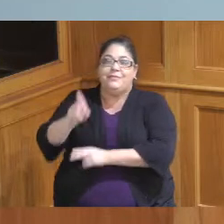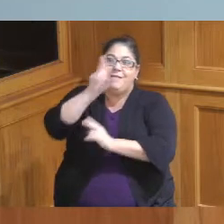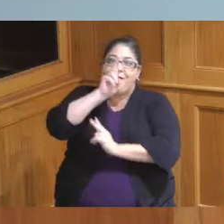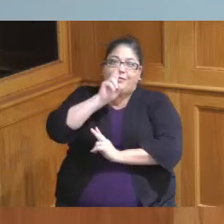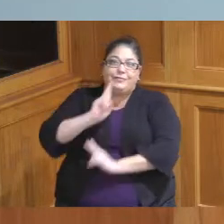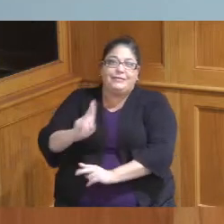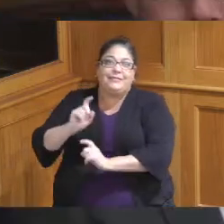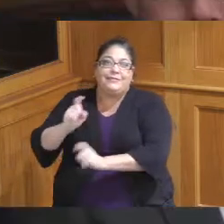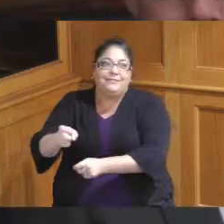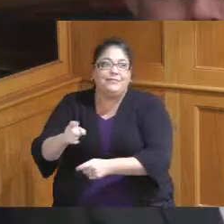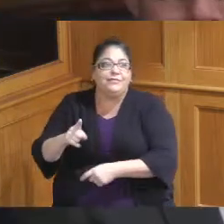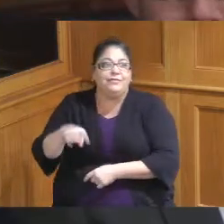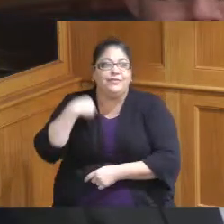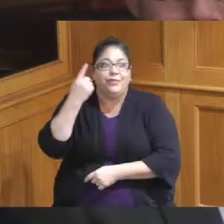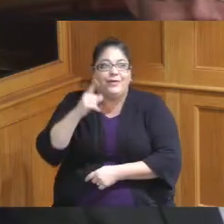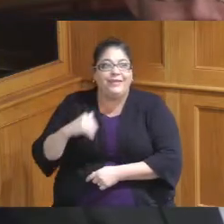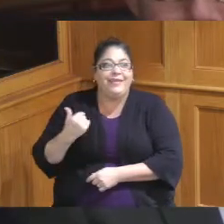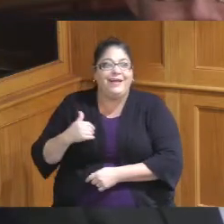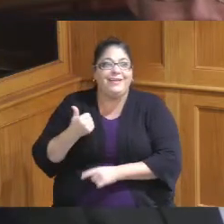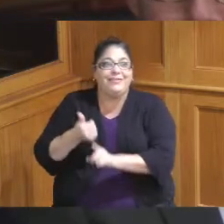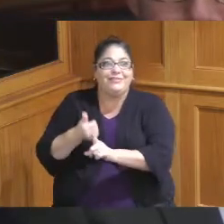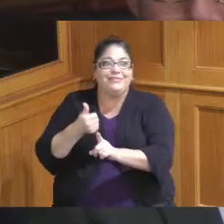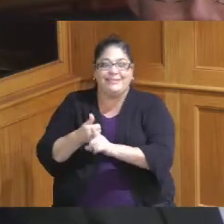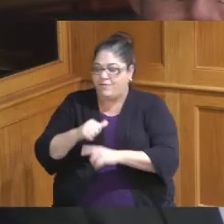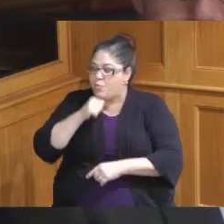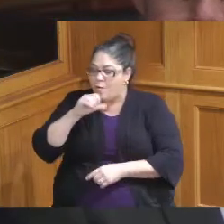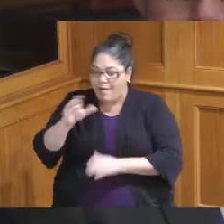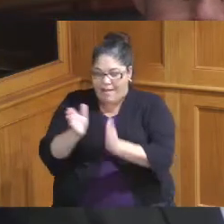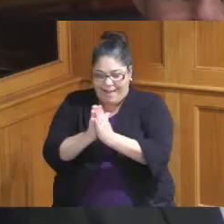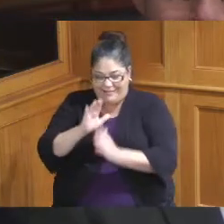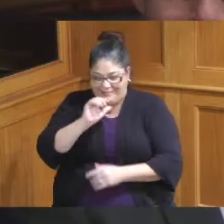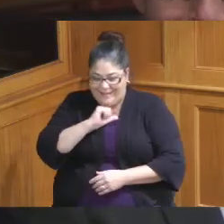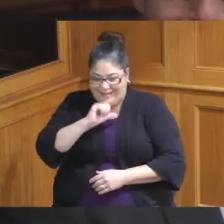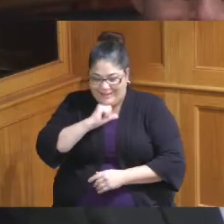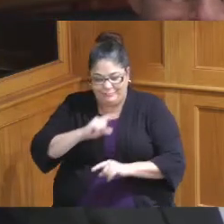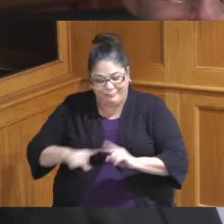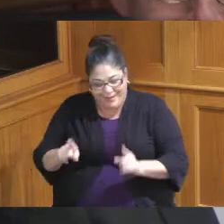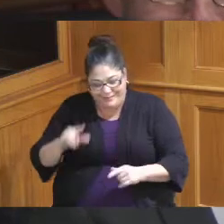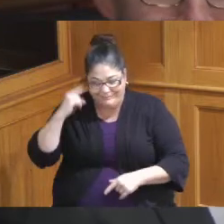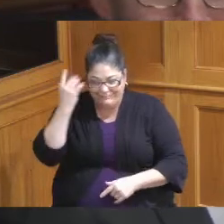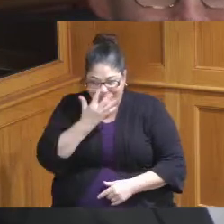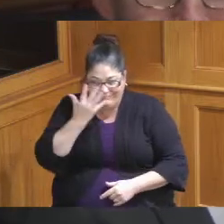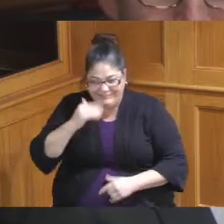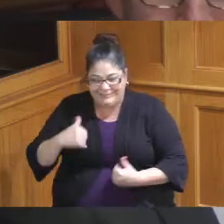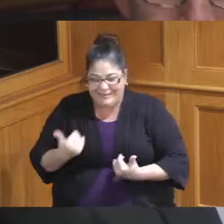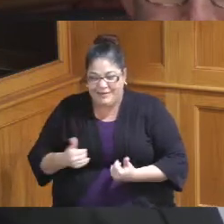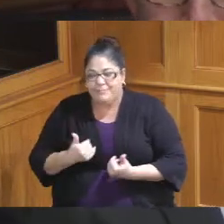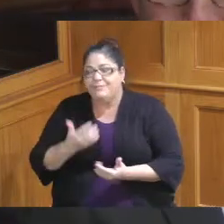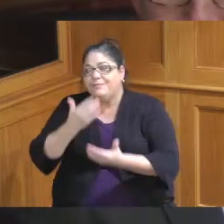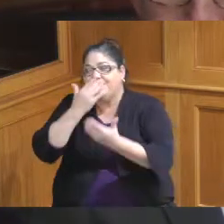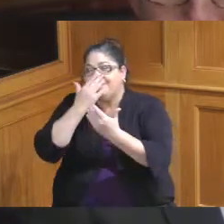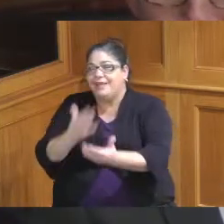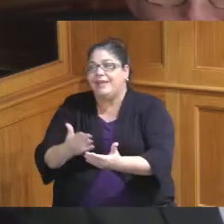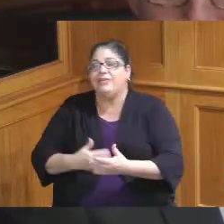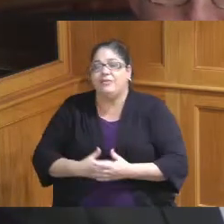you also look very young I'm not going to ask you how old you are but thank you for just having the